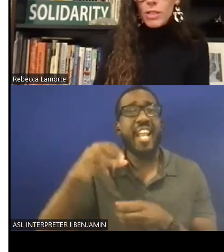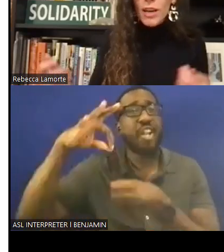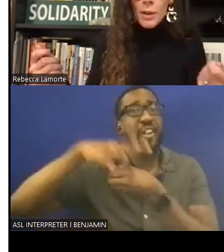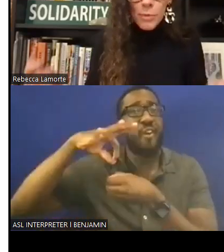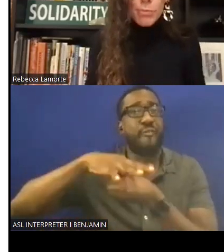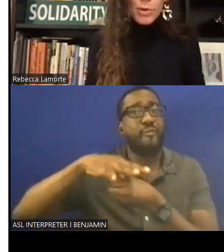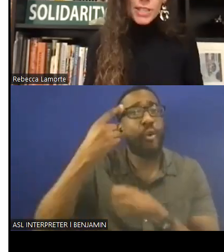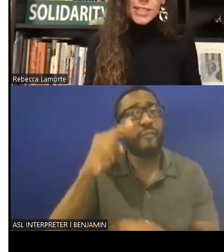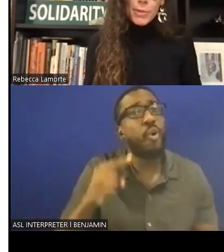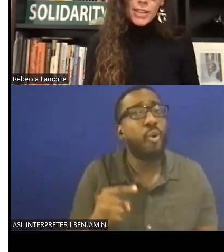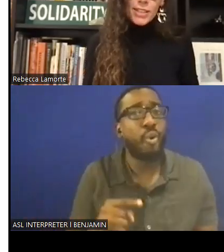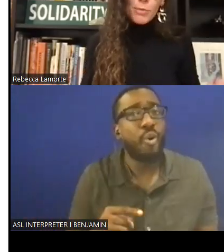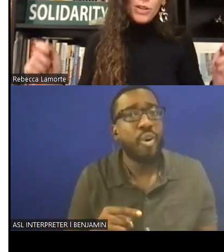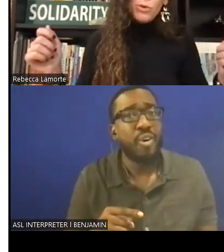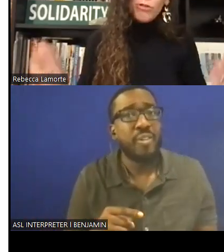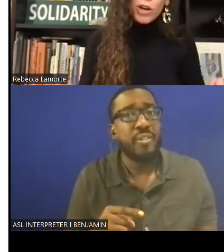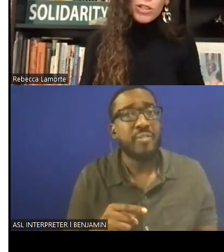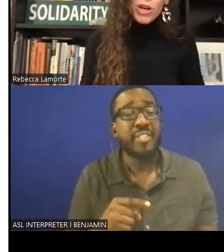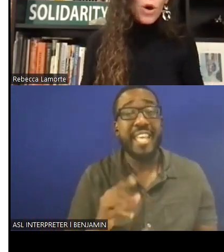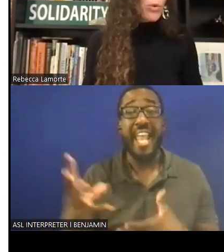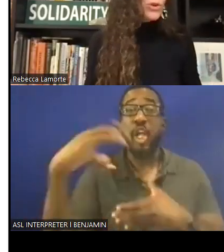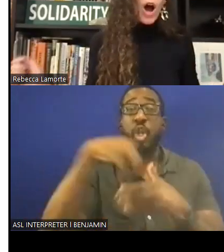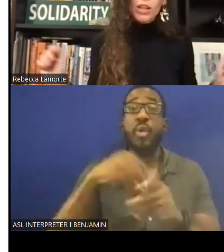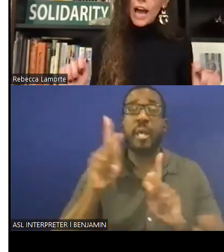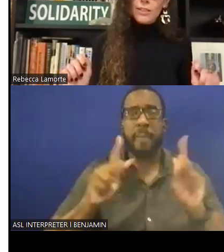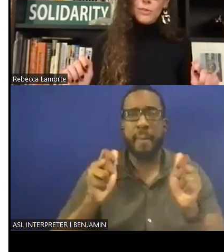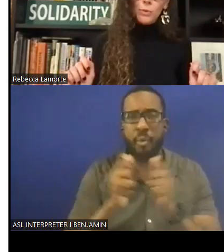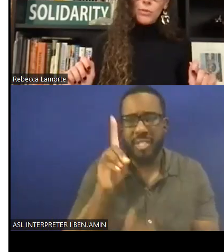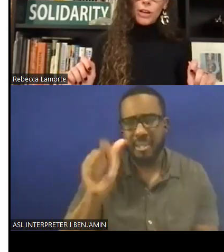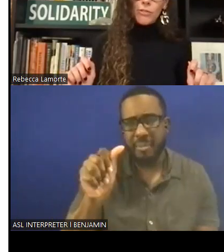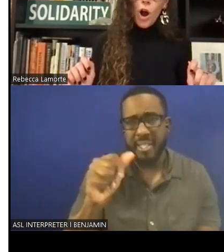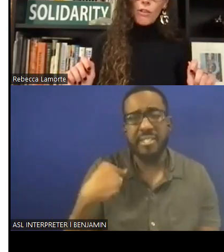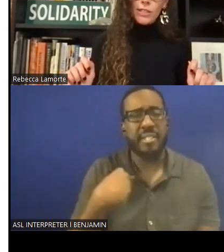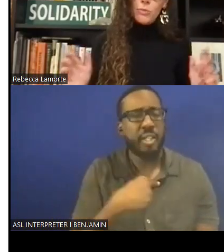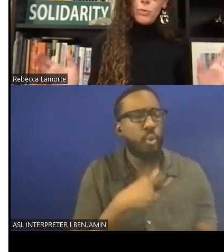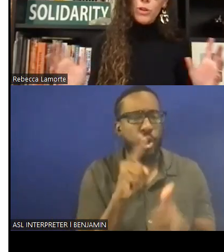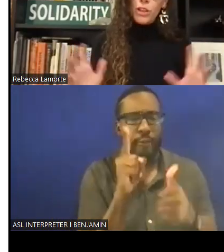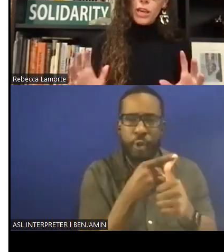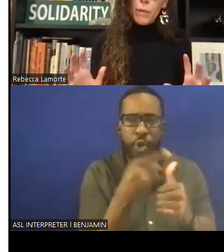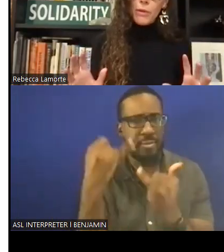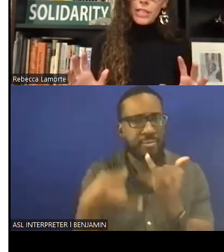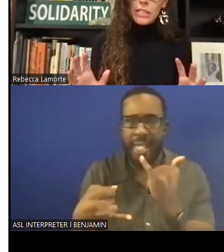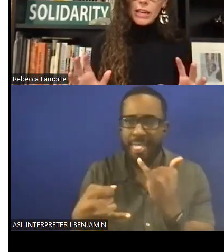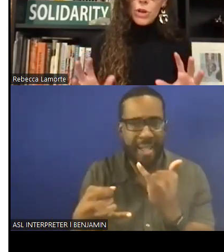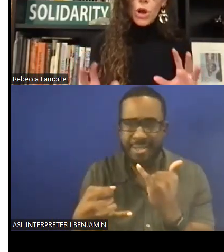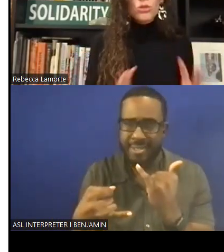people with disabilities. Because we're first, we're not last when we're running for office and when we're thinking about these things.